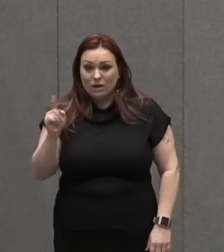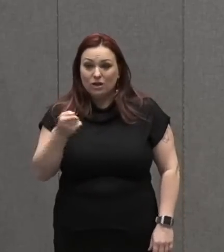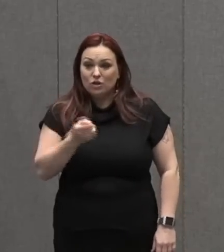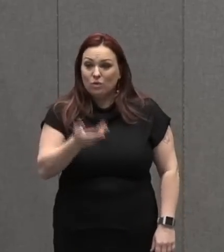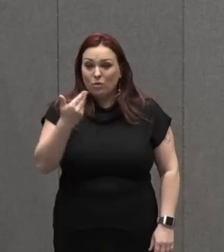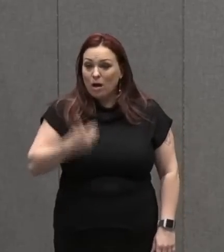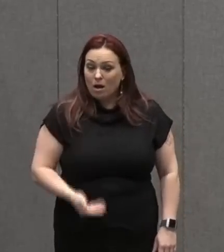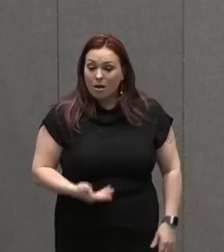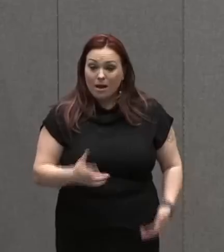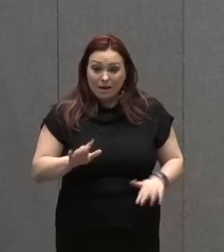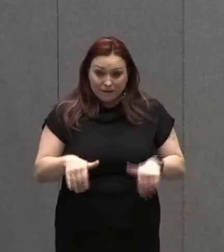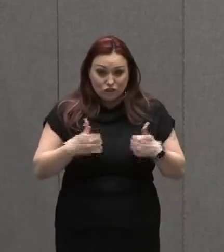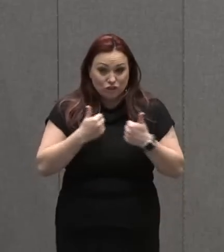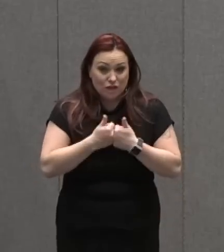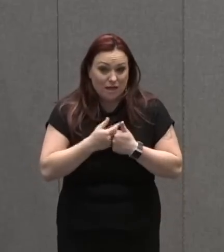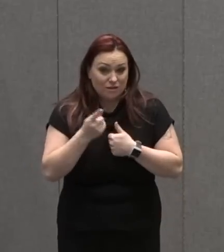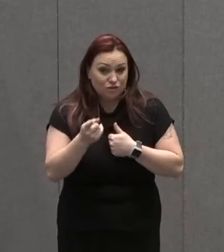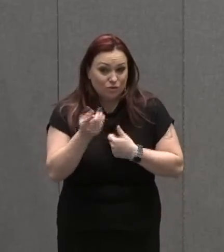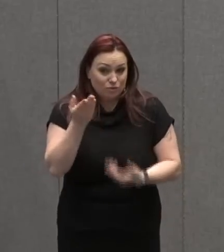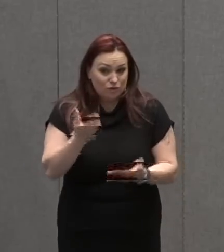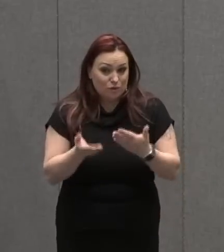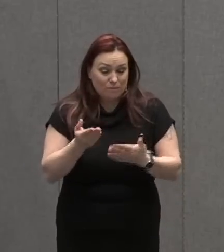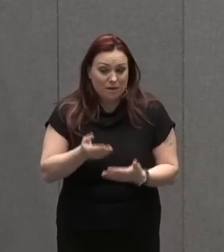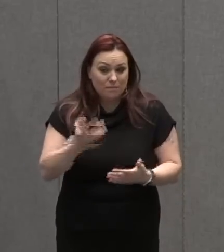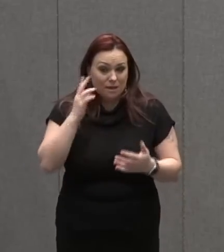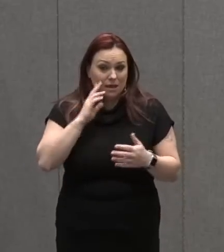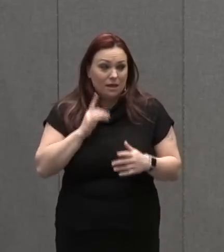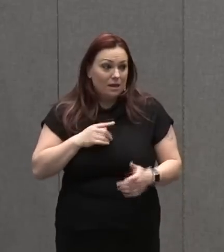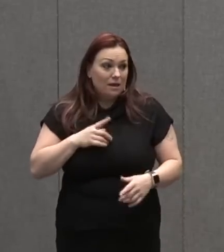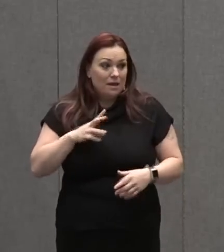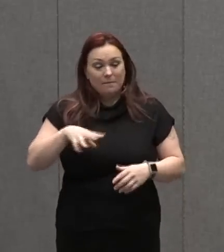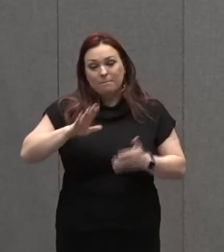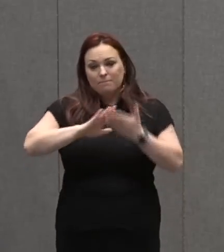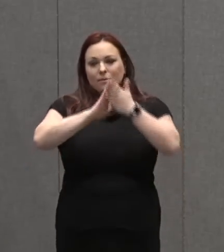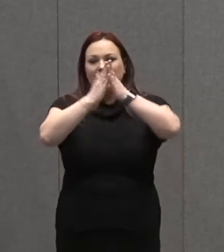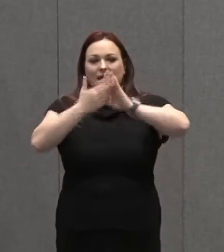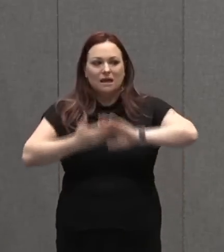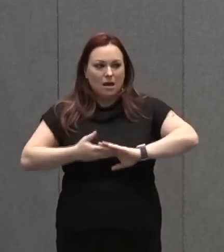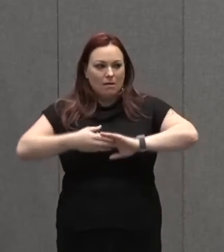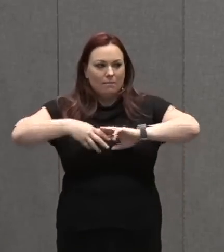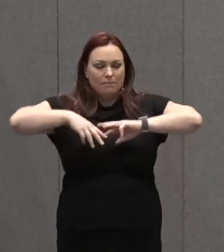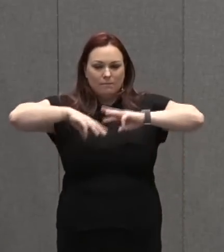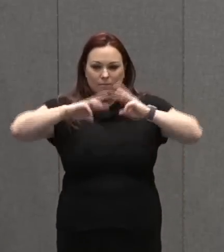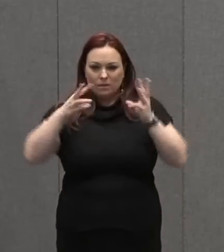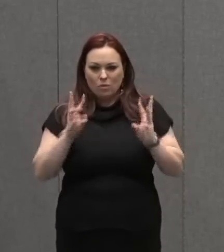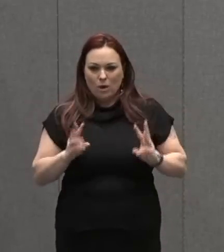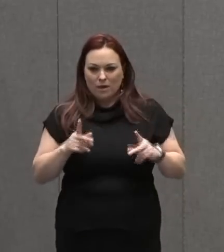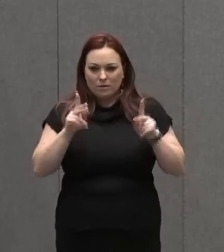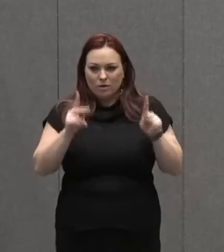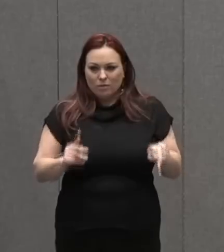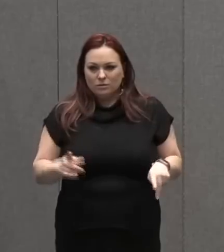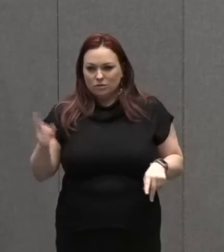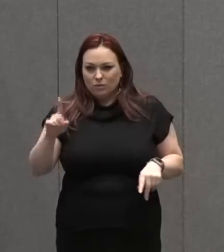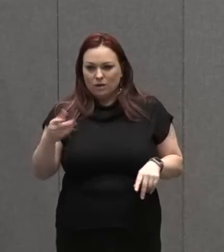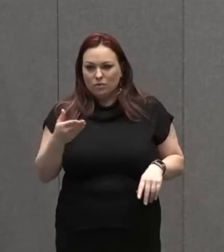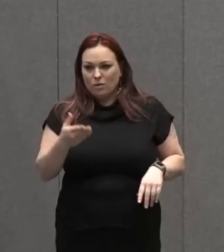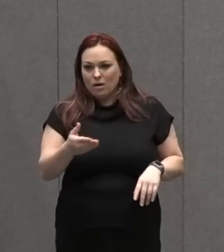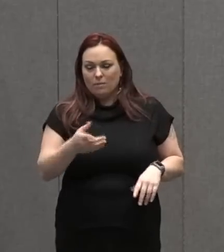I challenge you to maybe be the weather person where you are. So, maybe you can check on the internet,